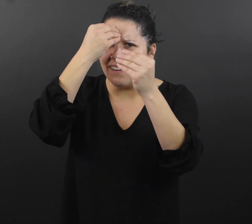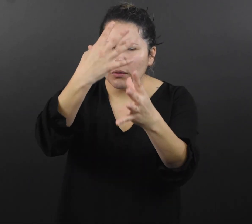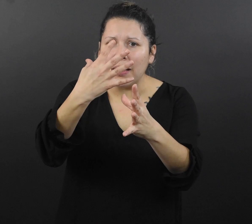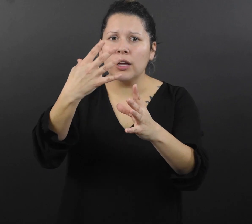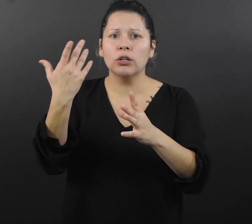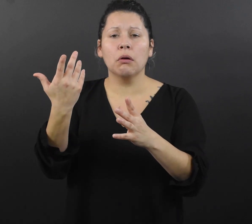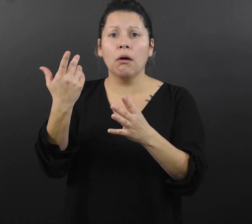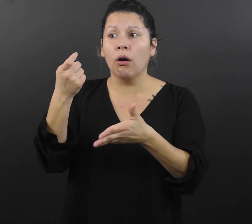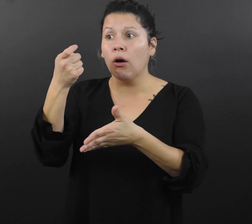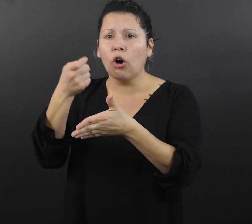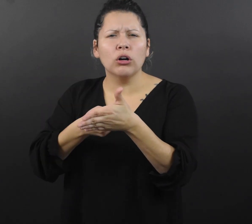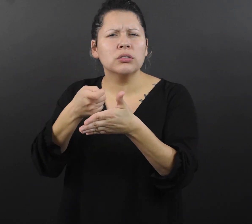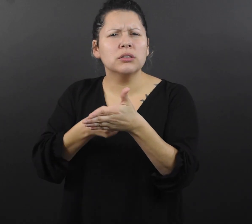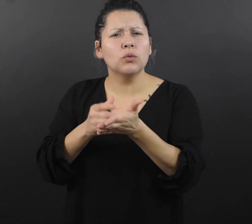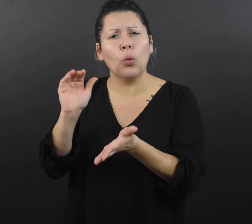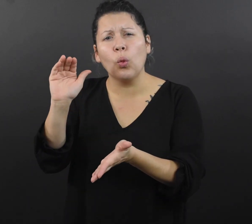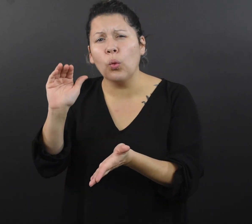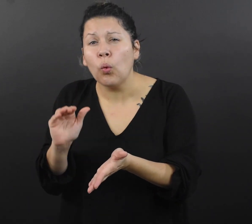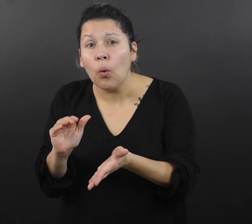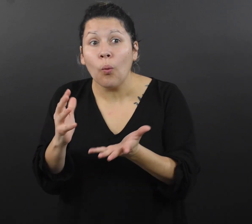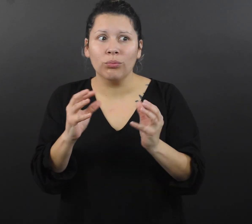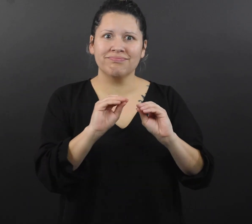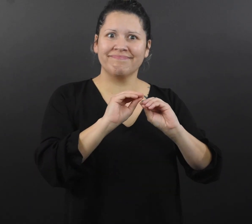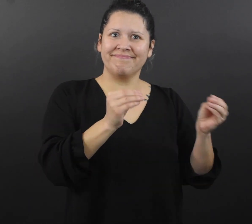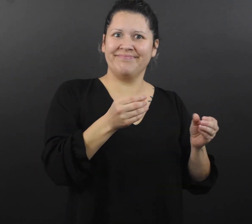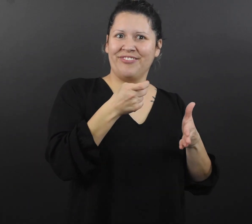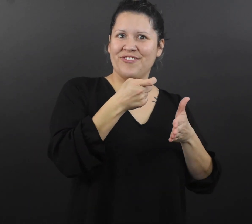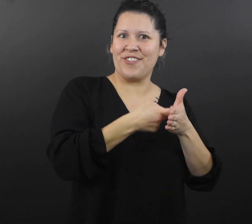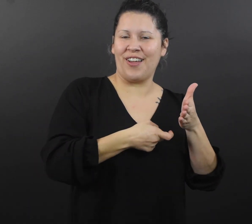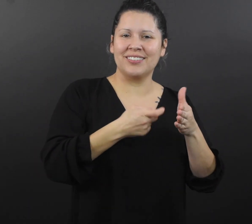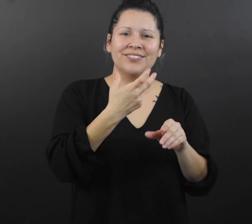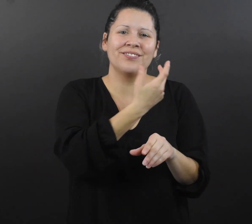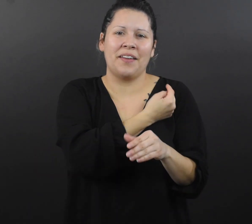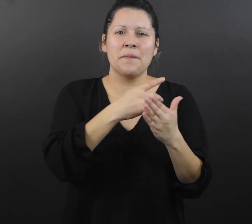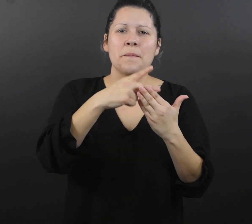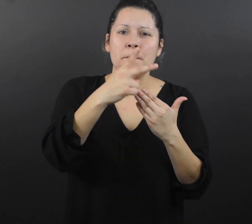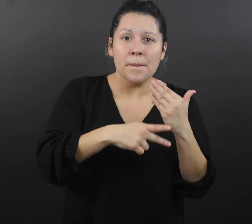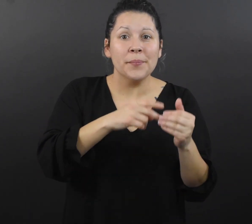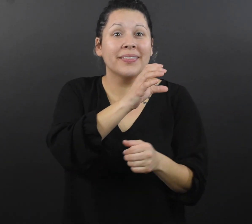includes information on low and no-cost vaccine programs and clinics. Go